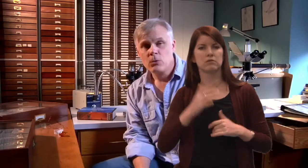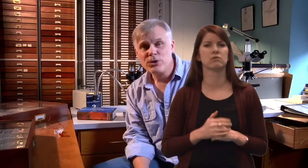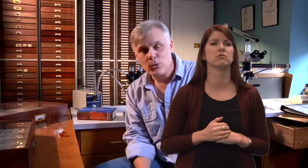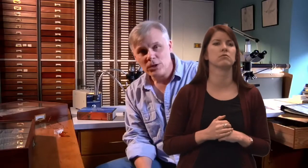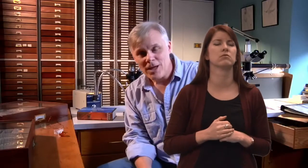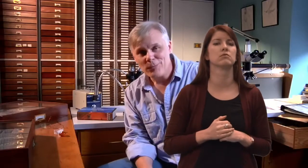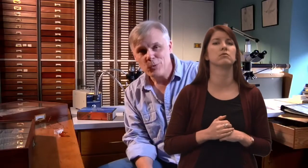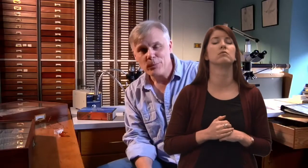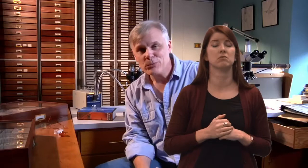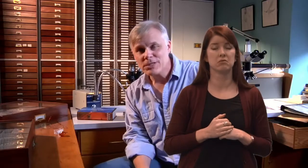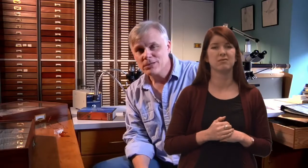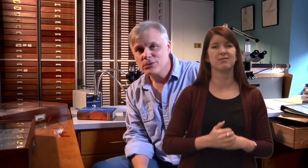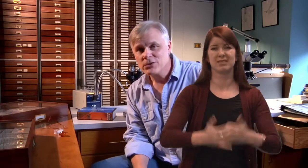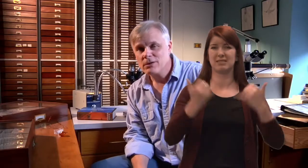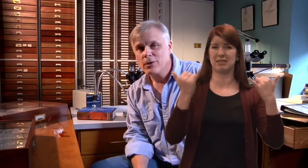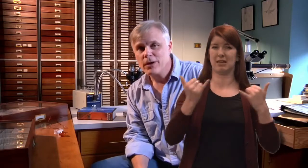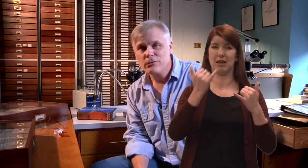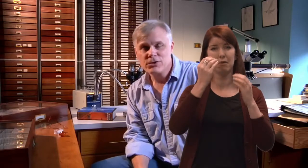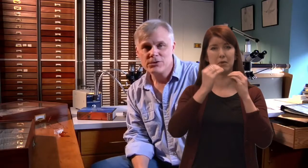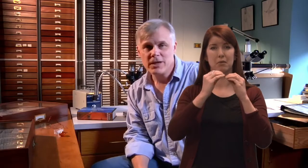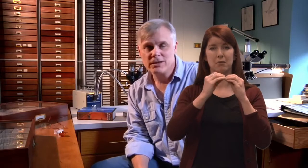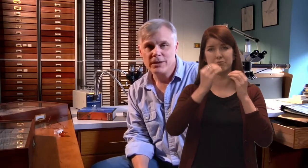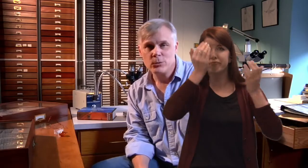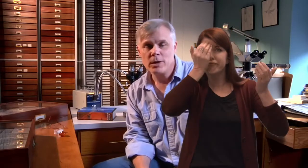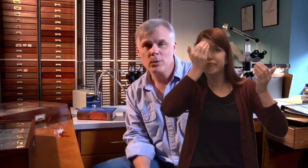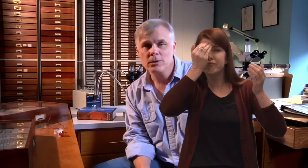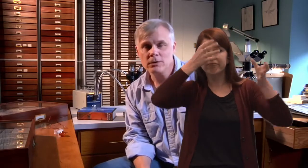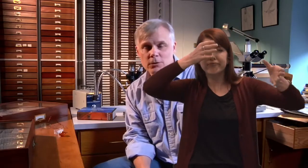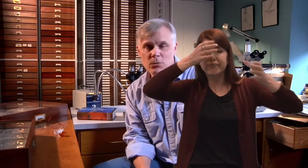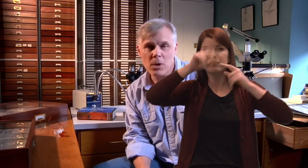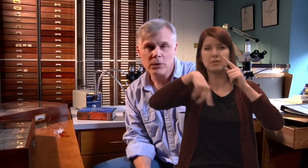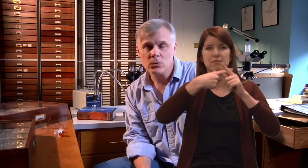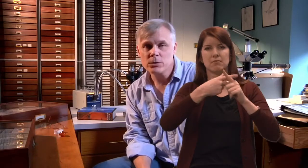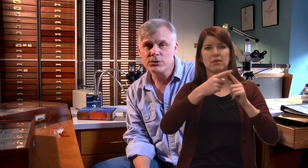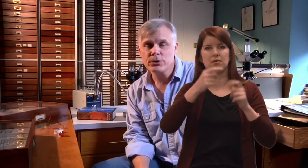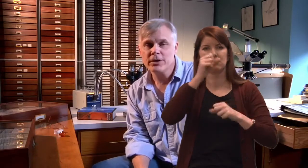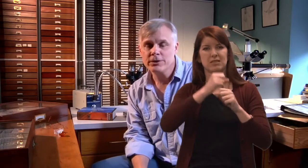We know a lot more about mosquitoes ever since that diorama, or the model, was created.